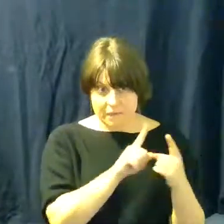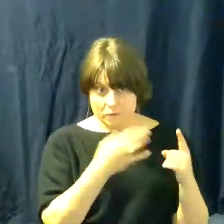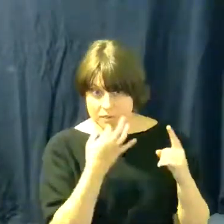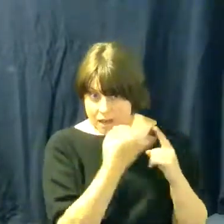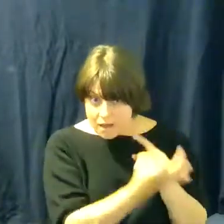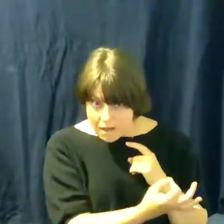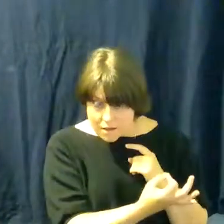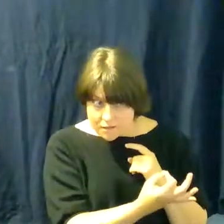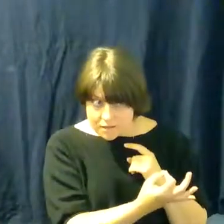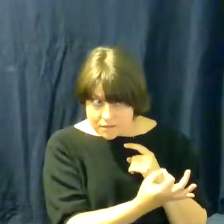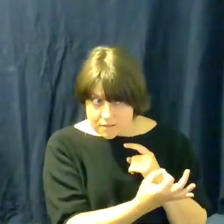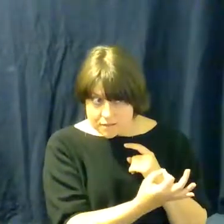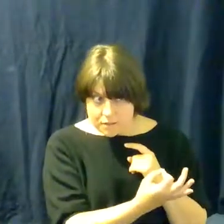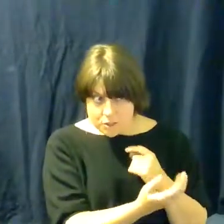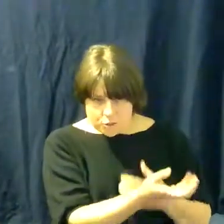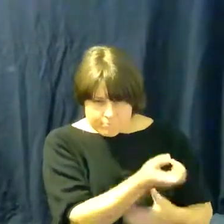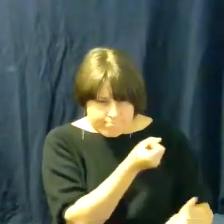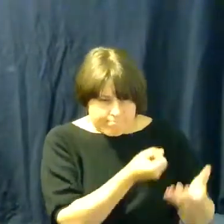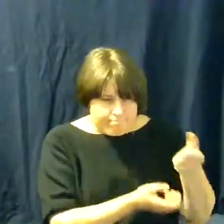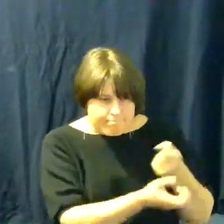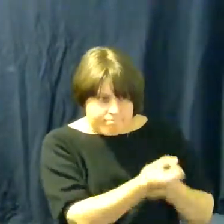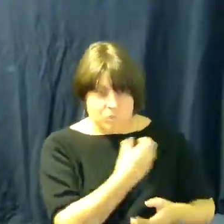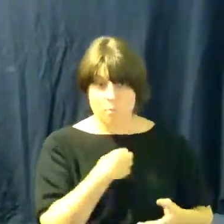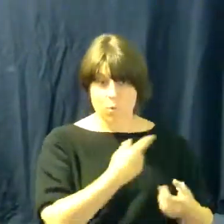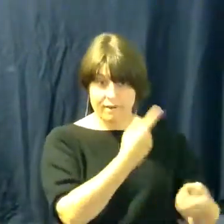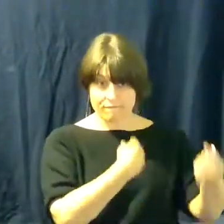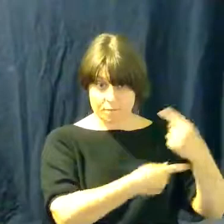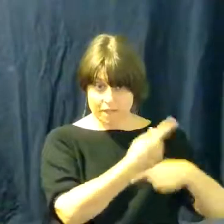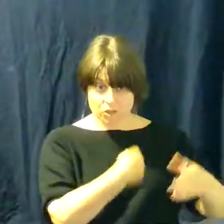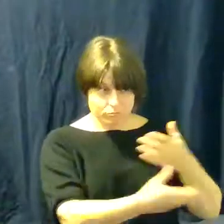the communication. We will look at different types of questions